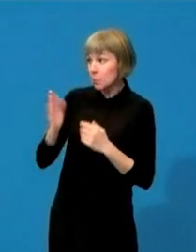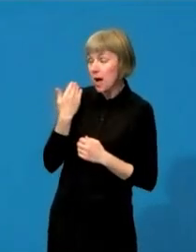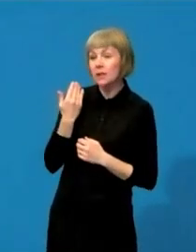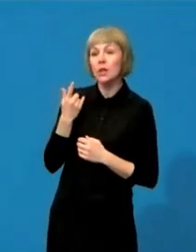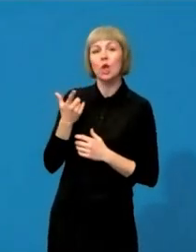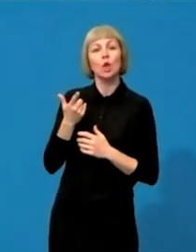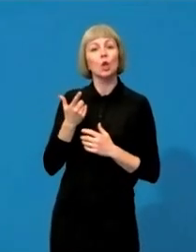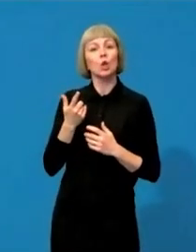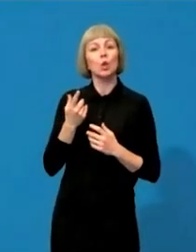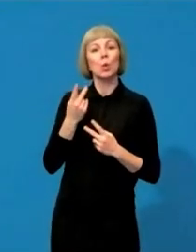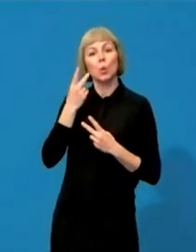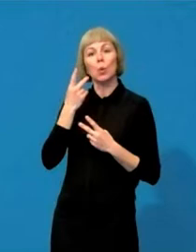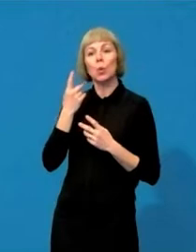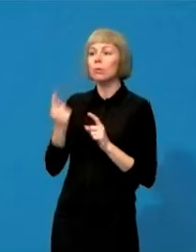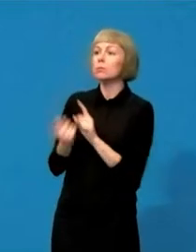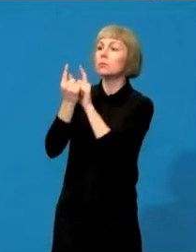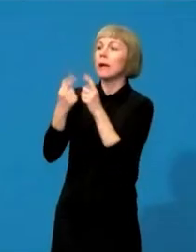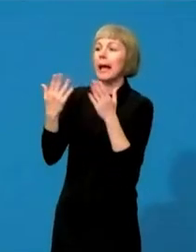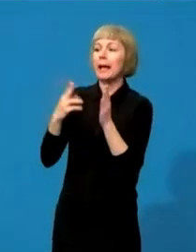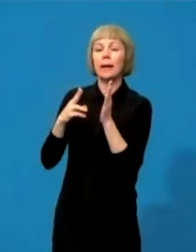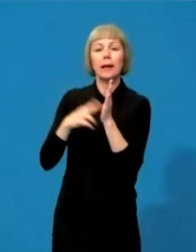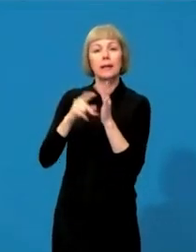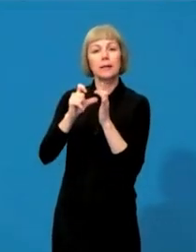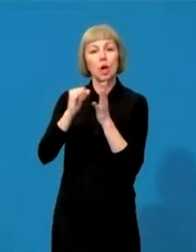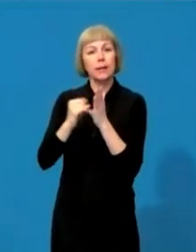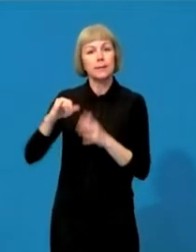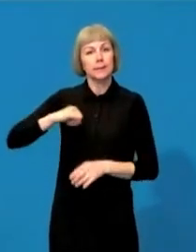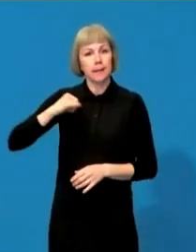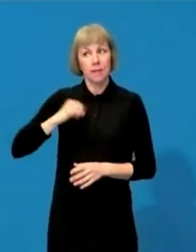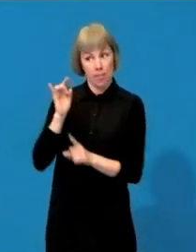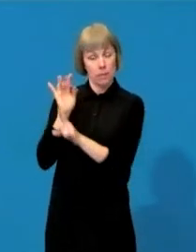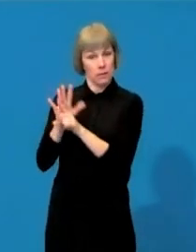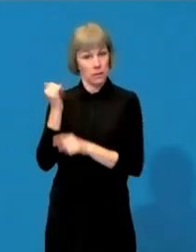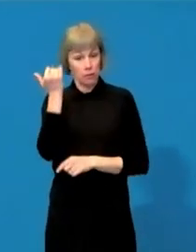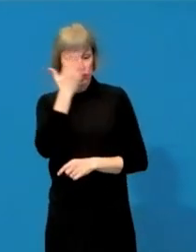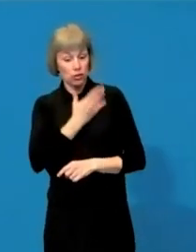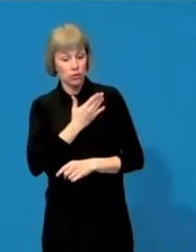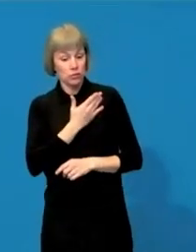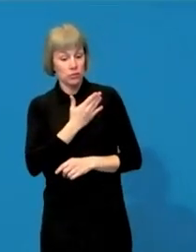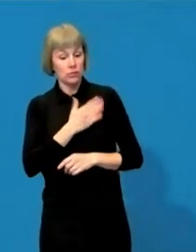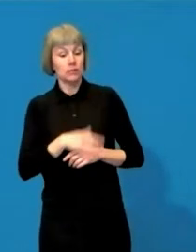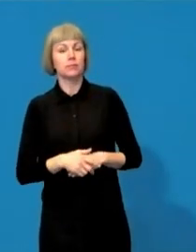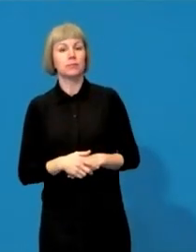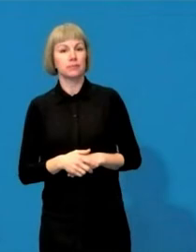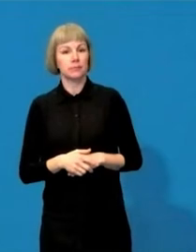Aboriginal? MR BEDFORD: Every other race but not Aboriginal.